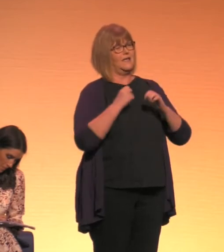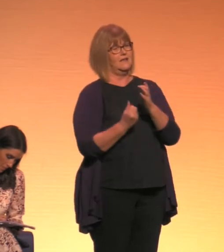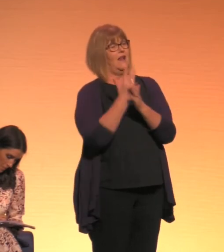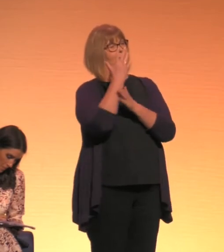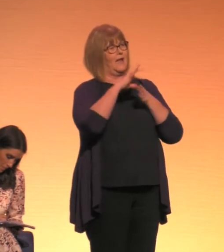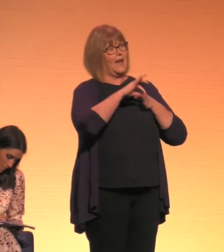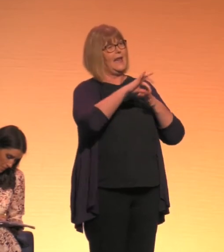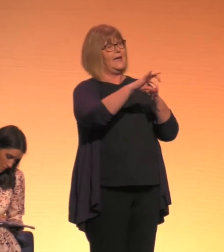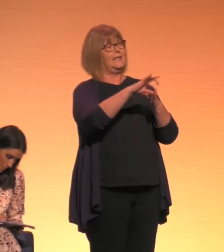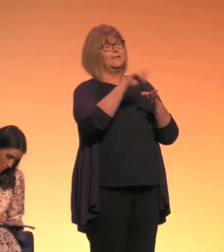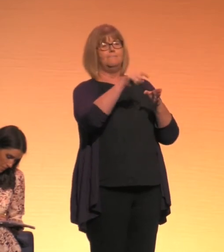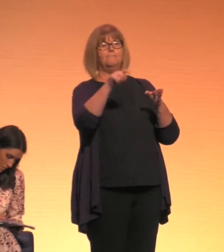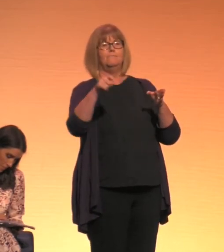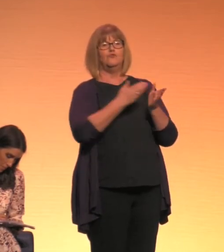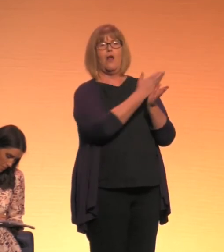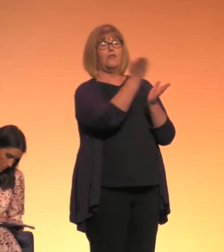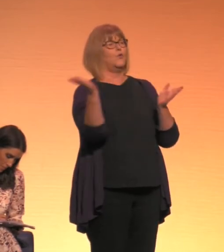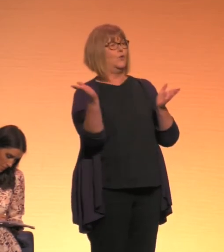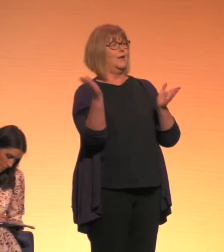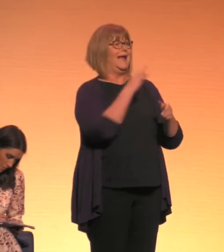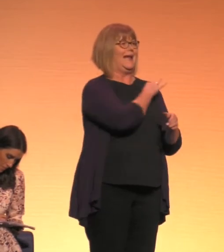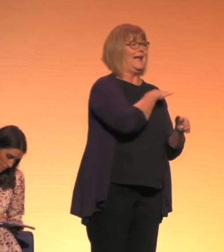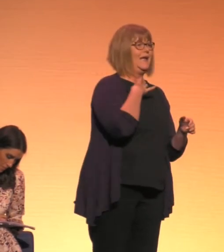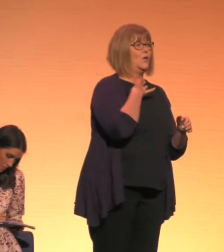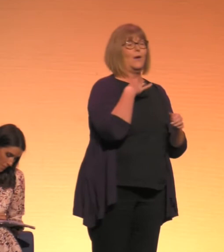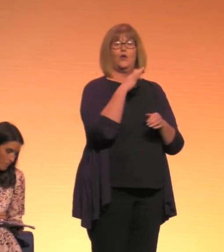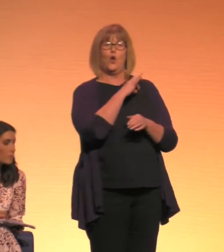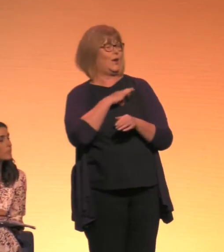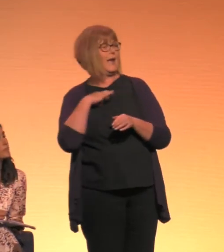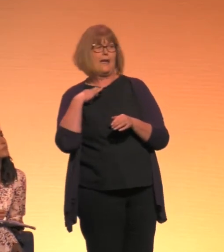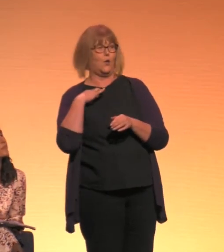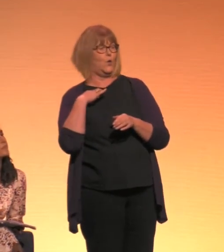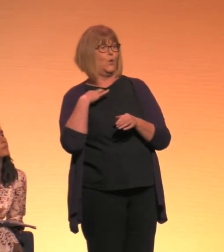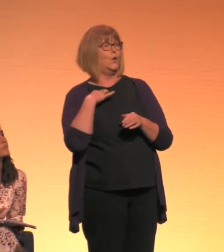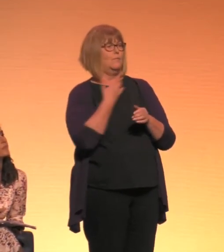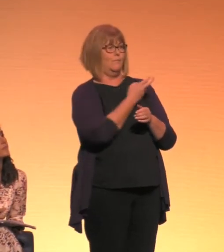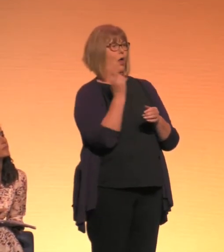across the sector, clinical and non-clinical. And we're going to be developing up a program to do that.